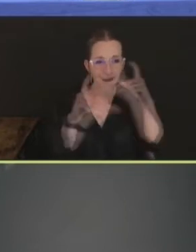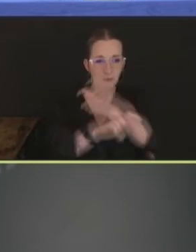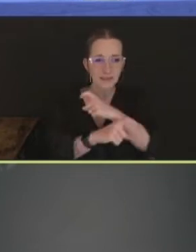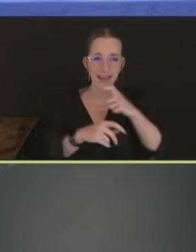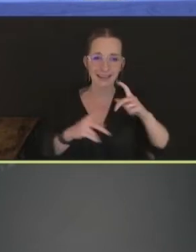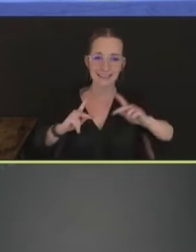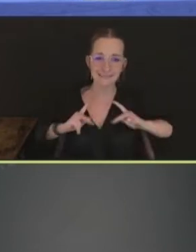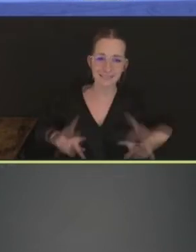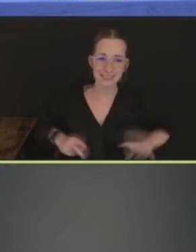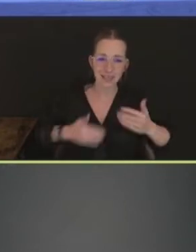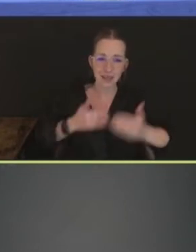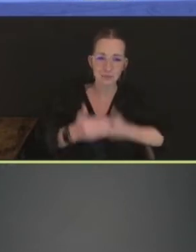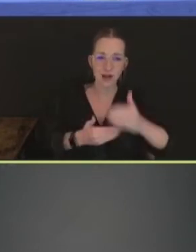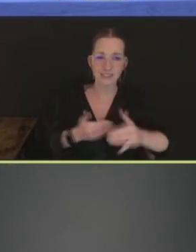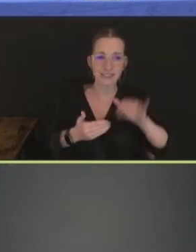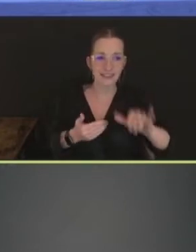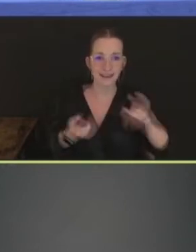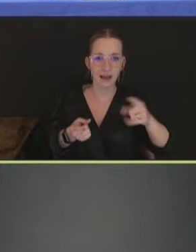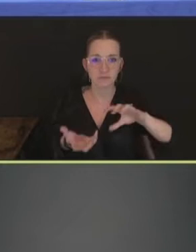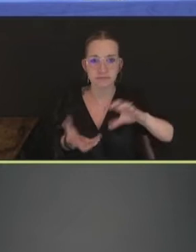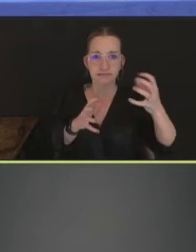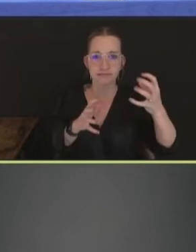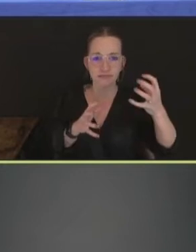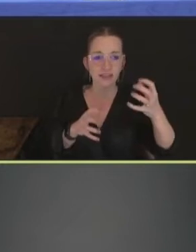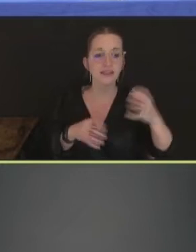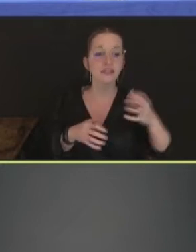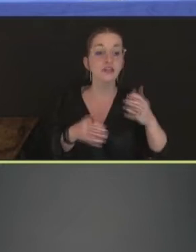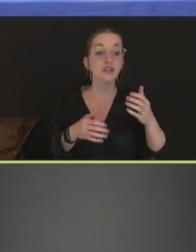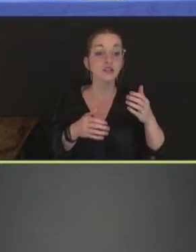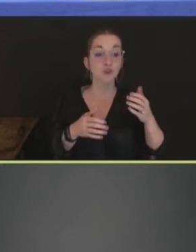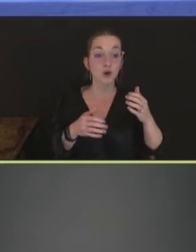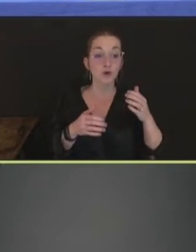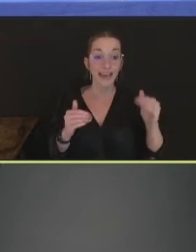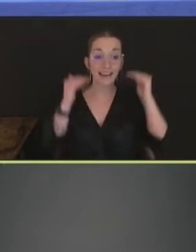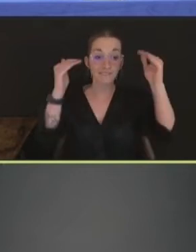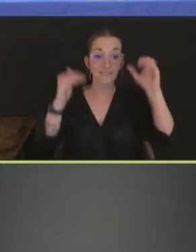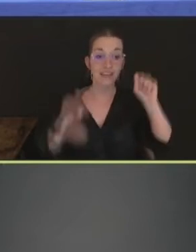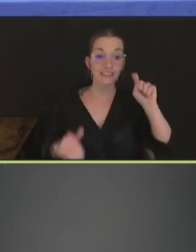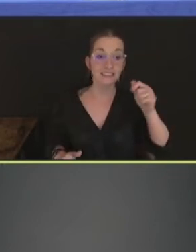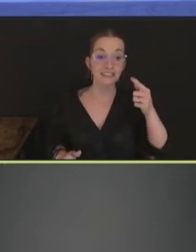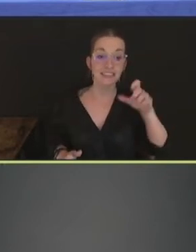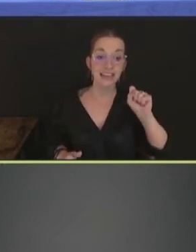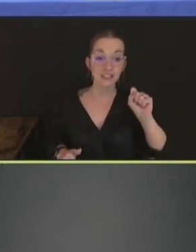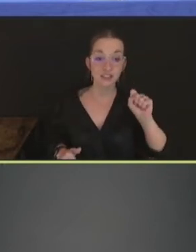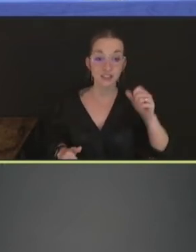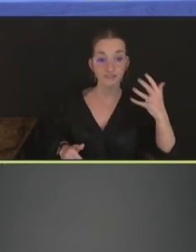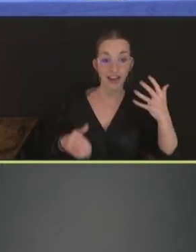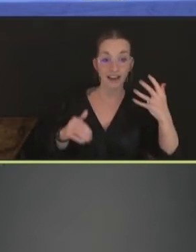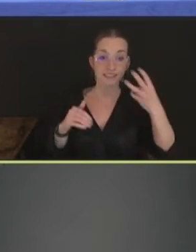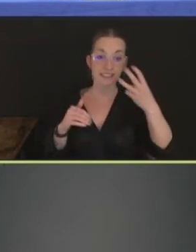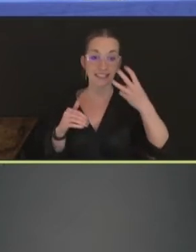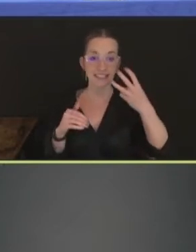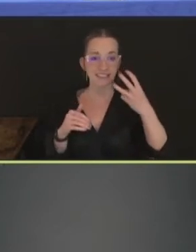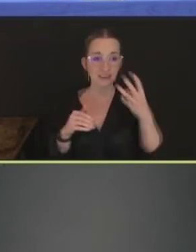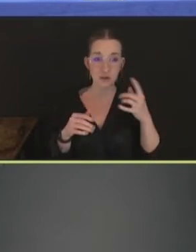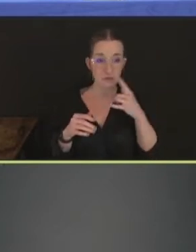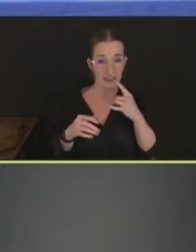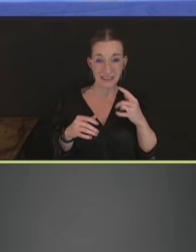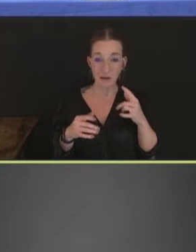And the advanced Braak stages 5 and 6 are almost identical in AD and PD.